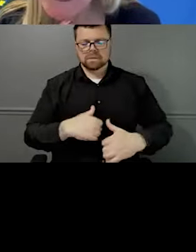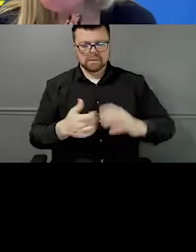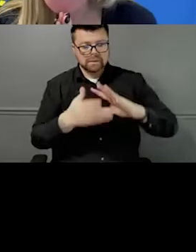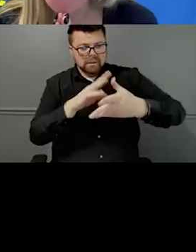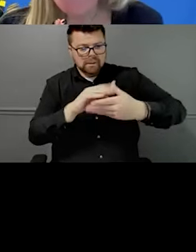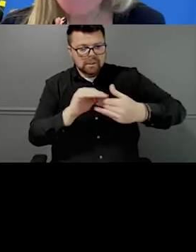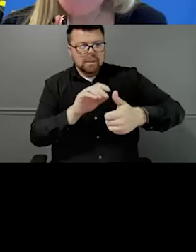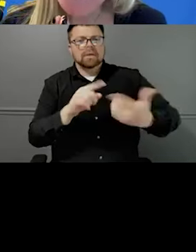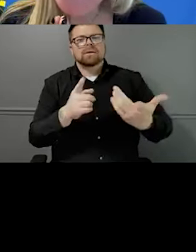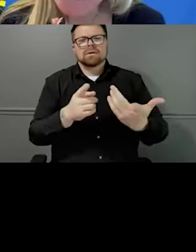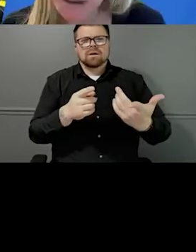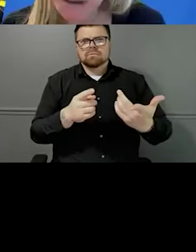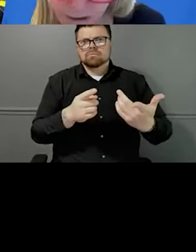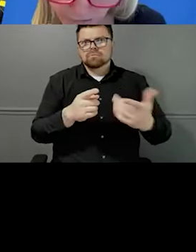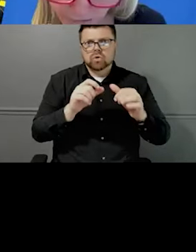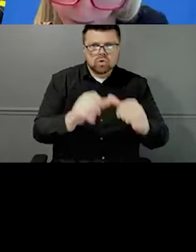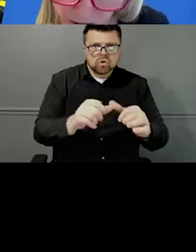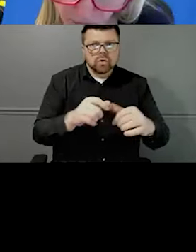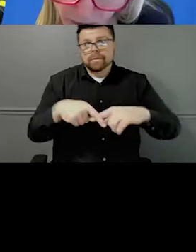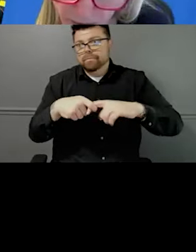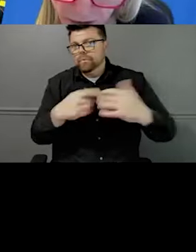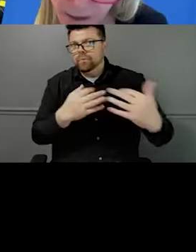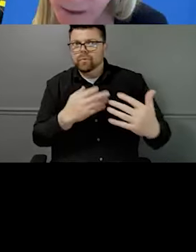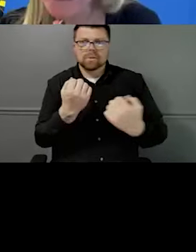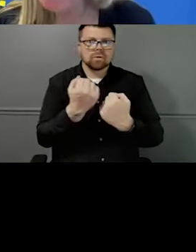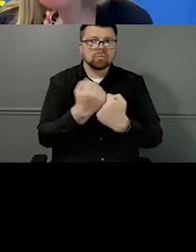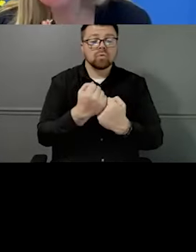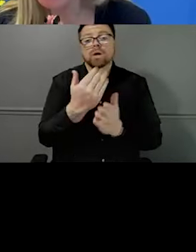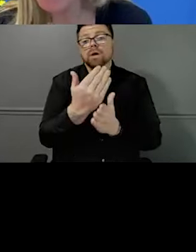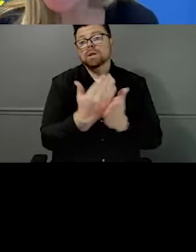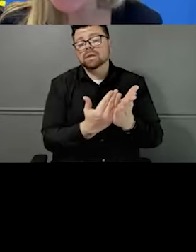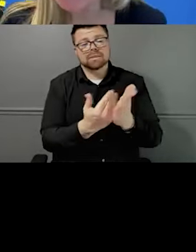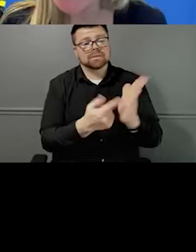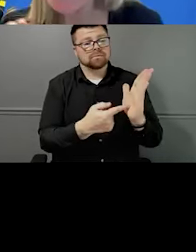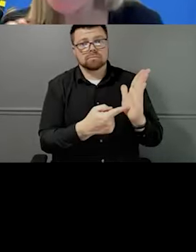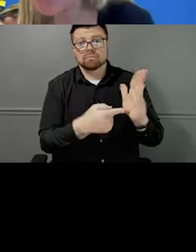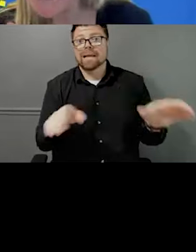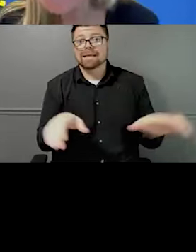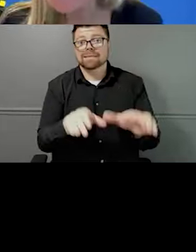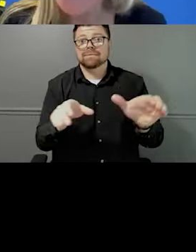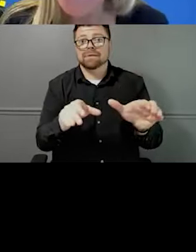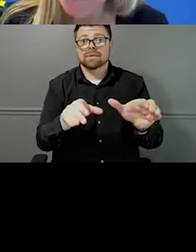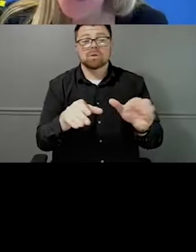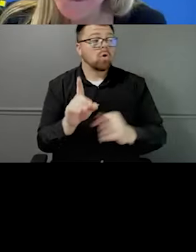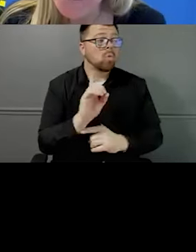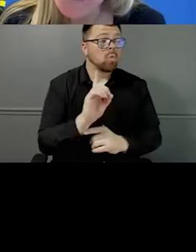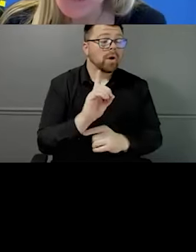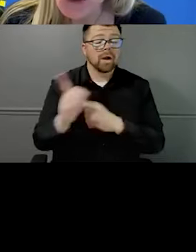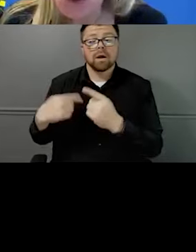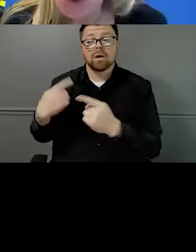It then lists a series of activities, and then where and when in the process you should